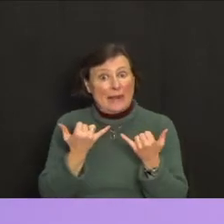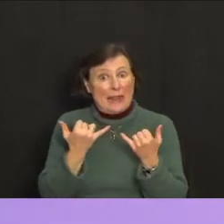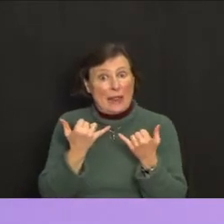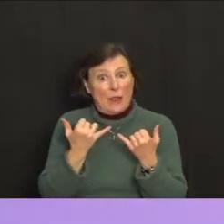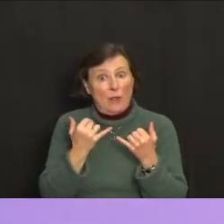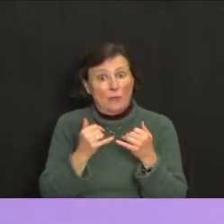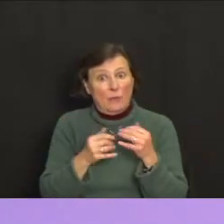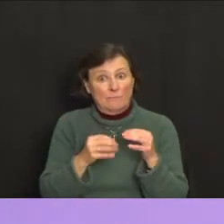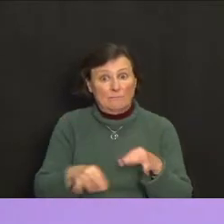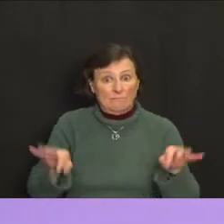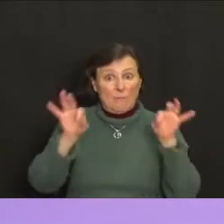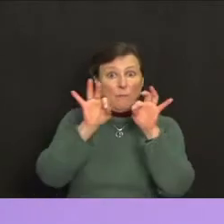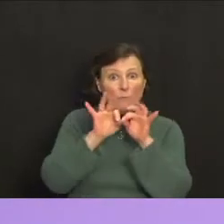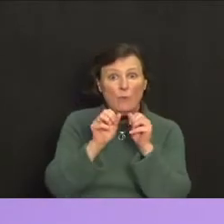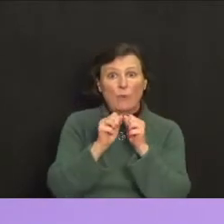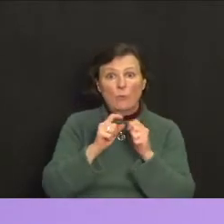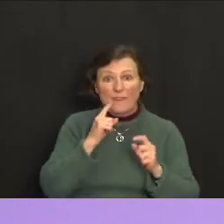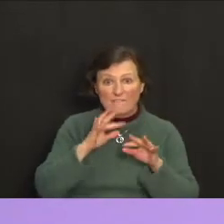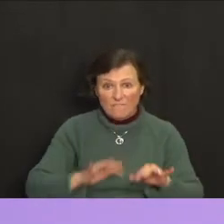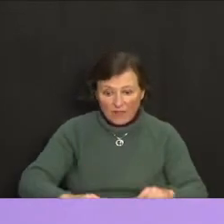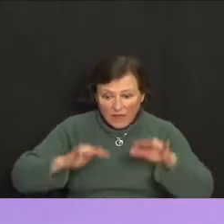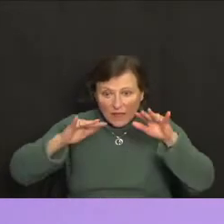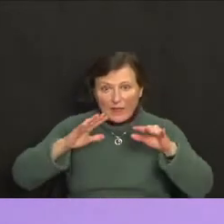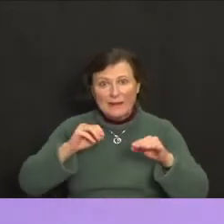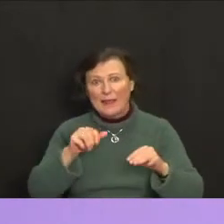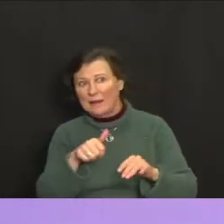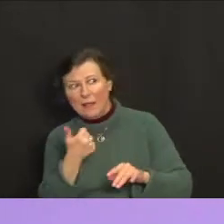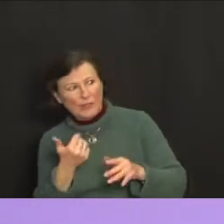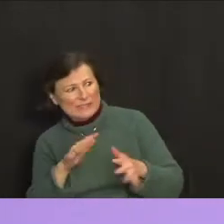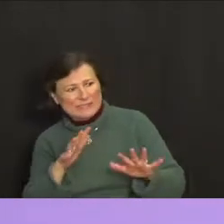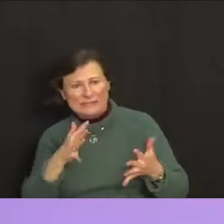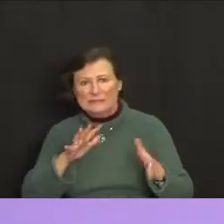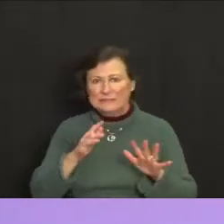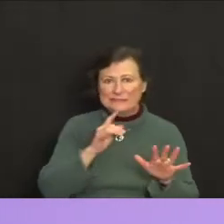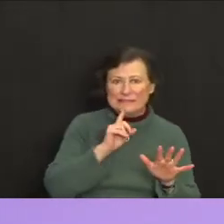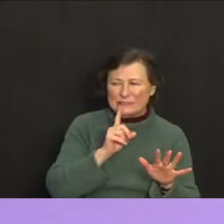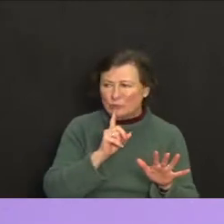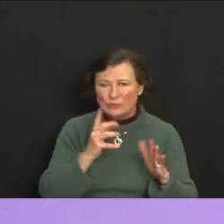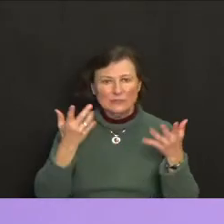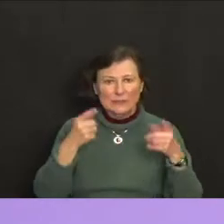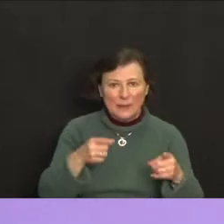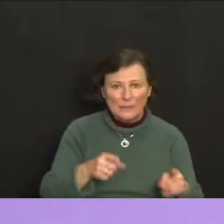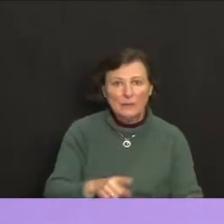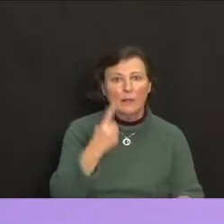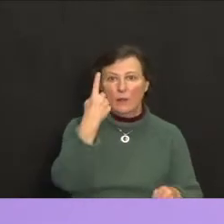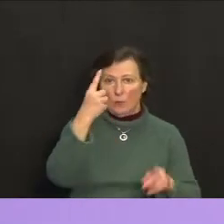and all the other uncertainties. I have one particular person I would like to mention: